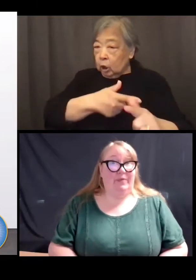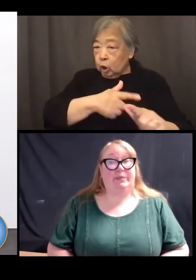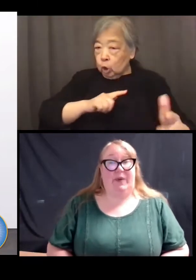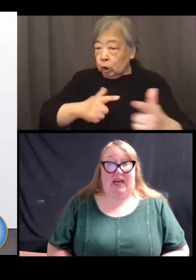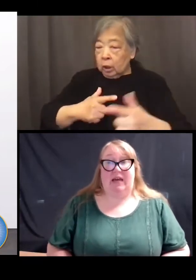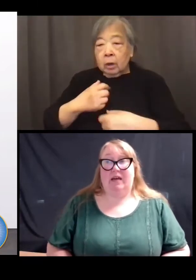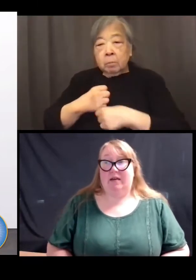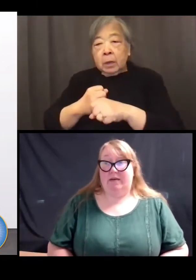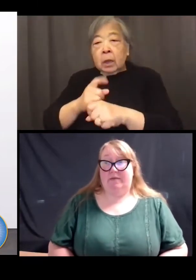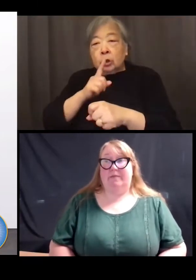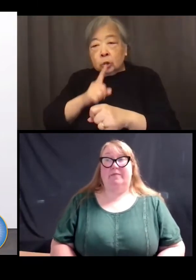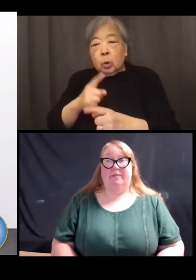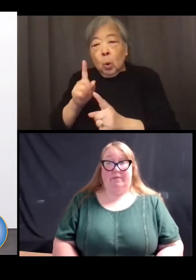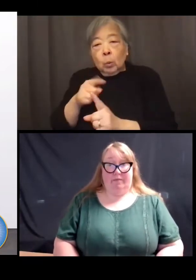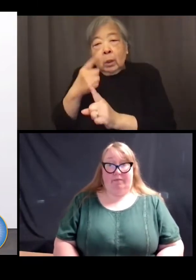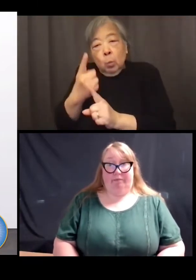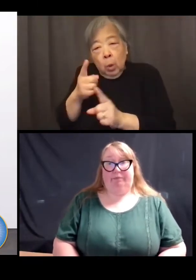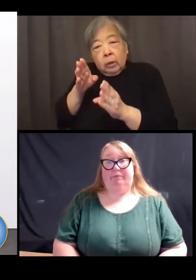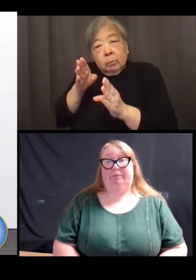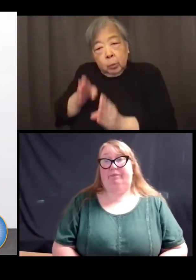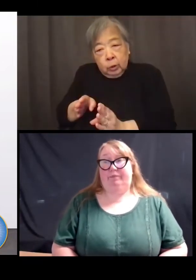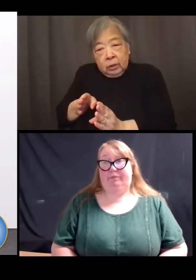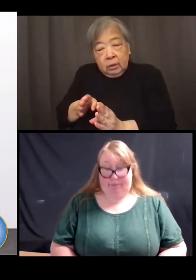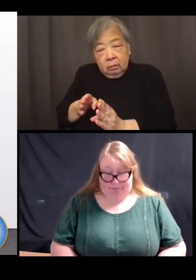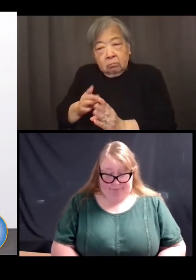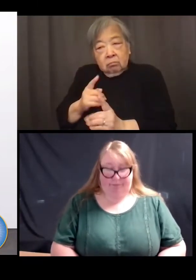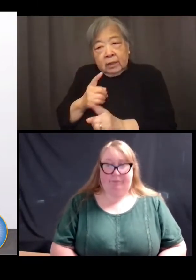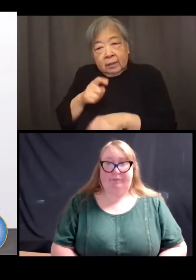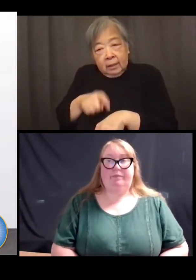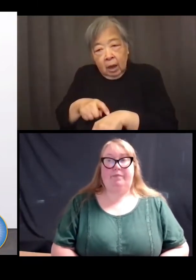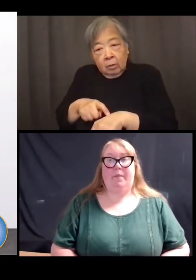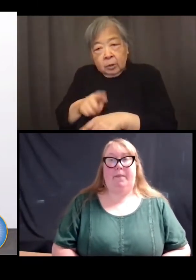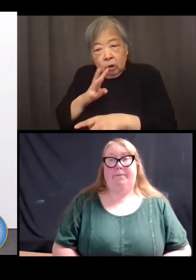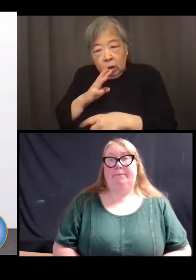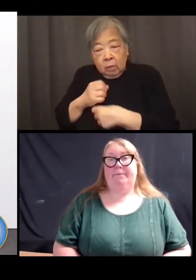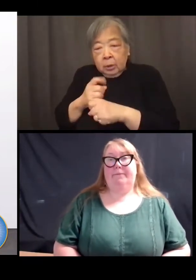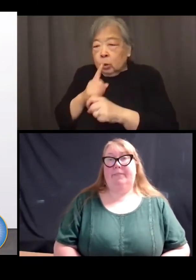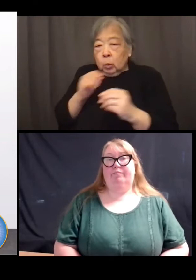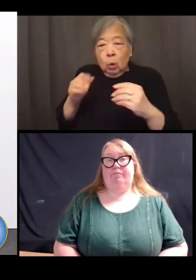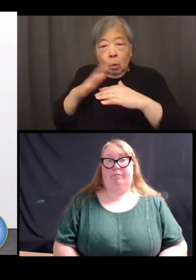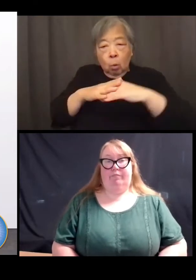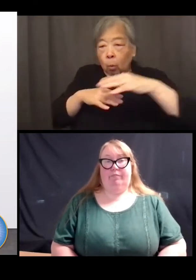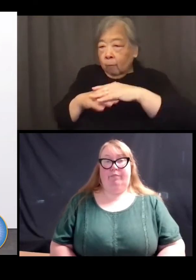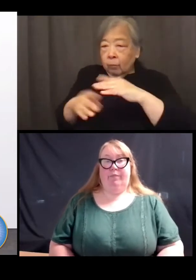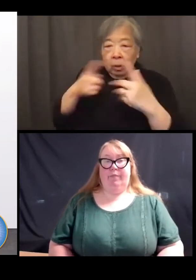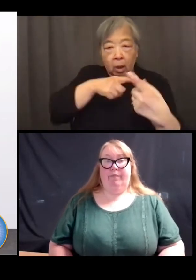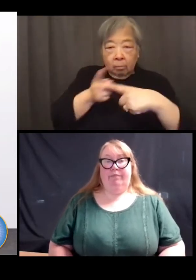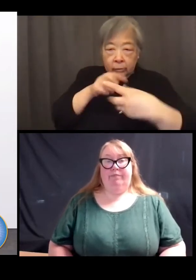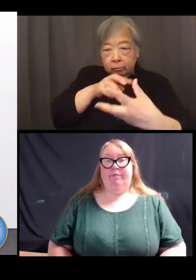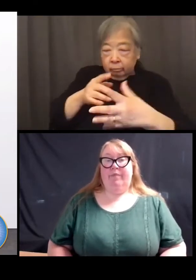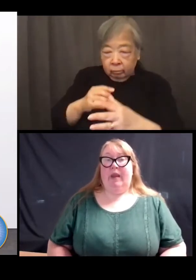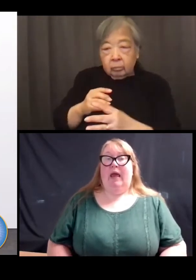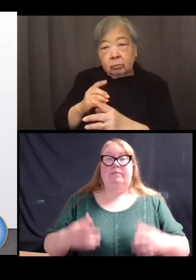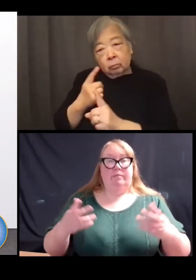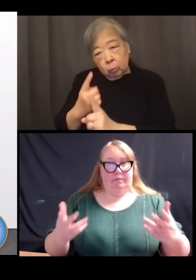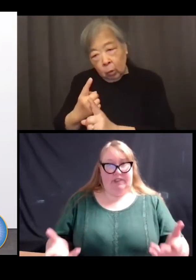is speaking.